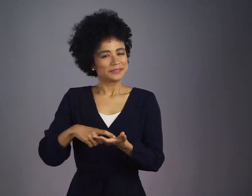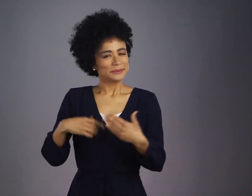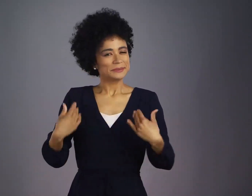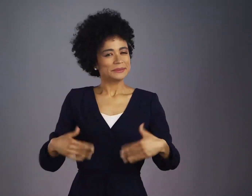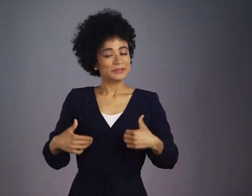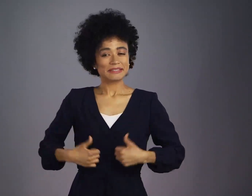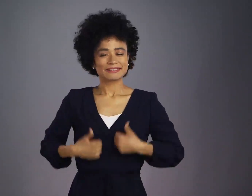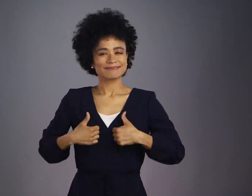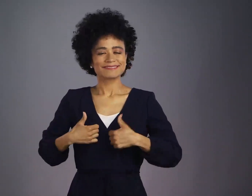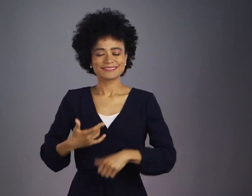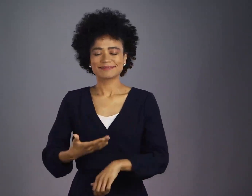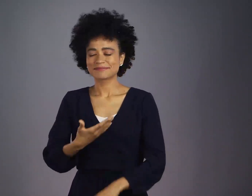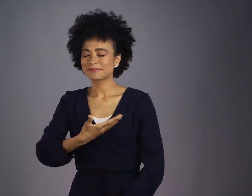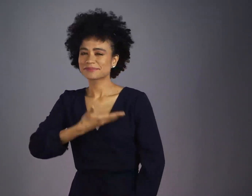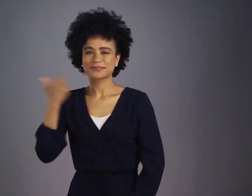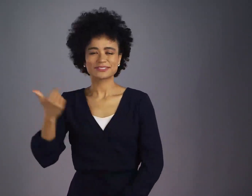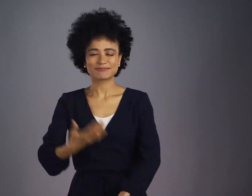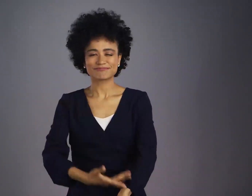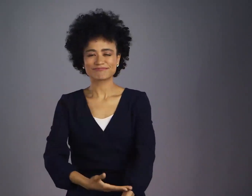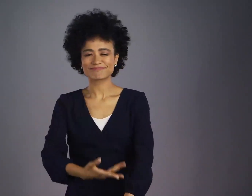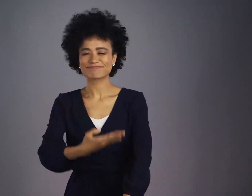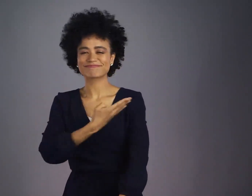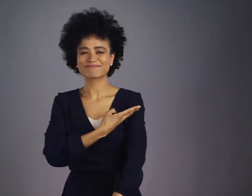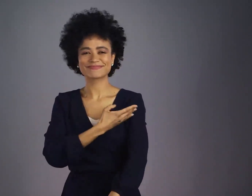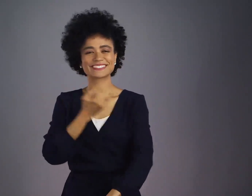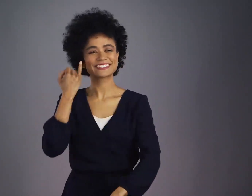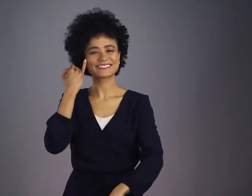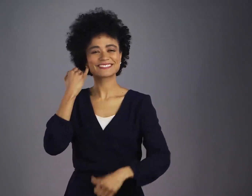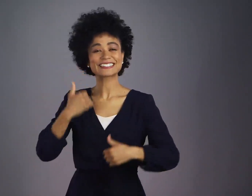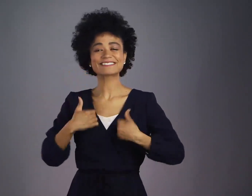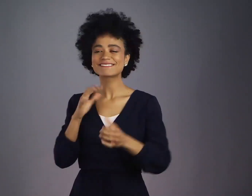We have elsewhere remarked how much better life is when lived on a spiritual plane.